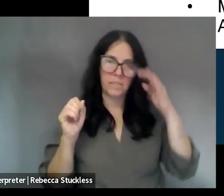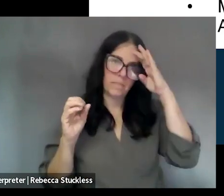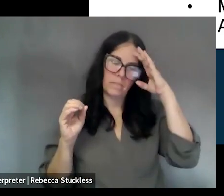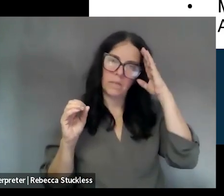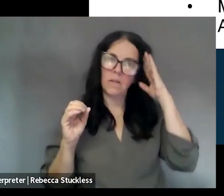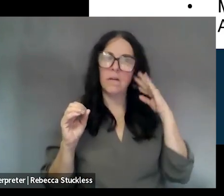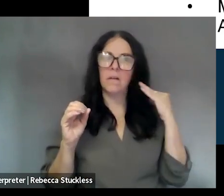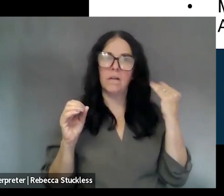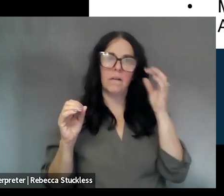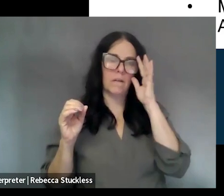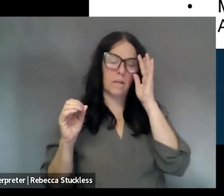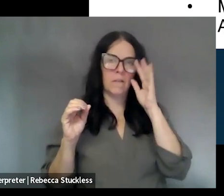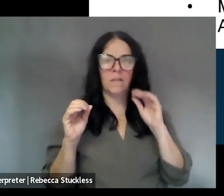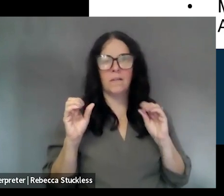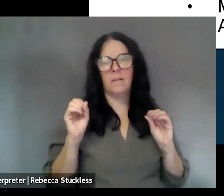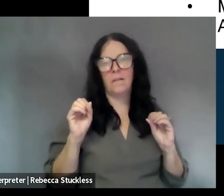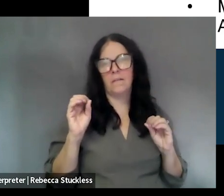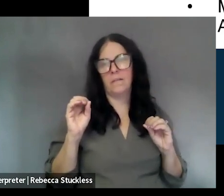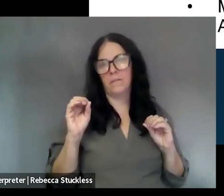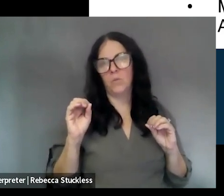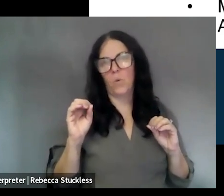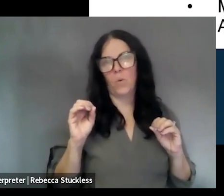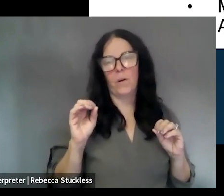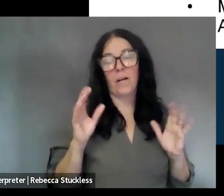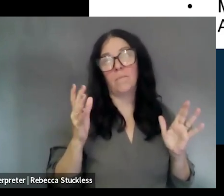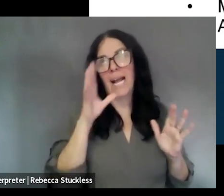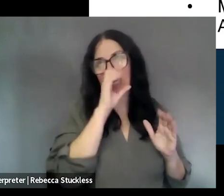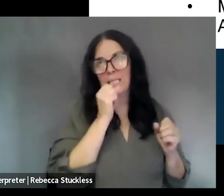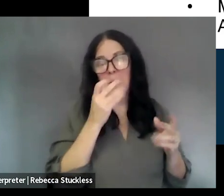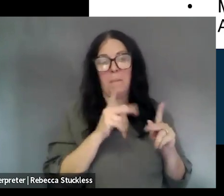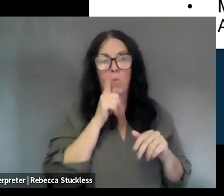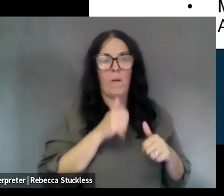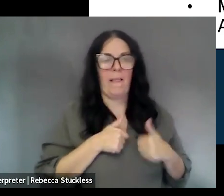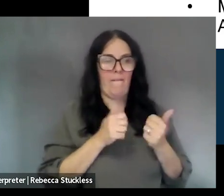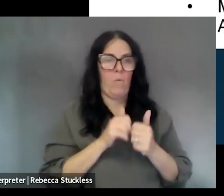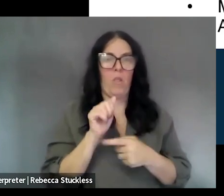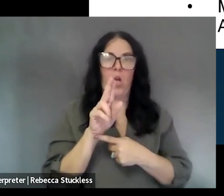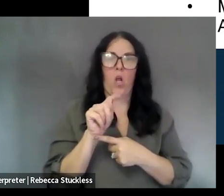think that, I think, I guess many people who live with an autoimmune condition, they experience very